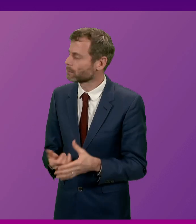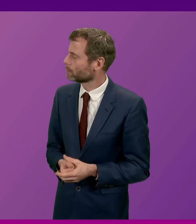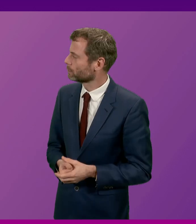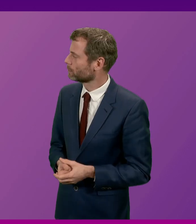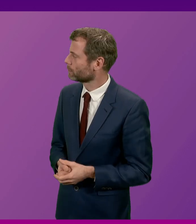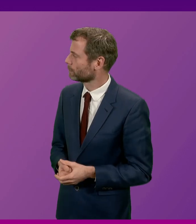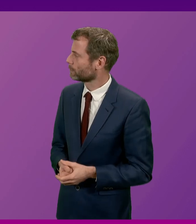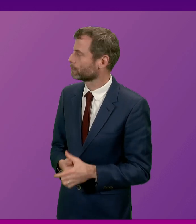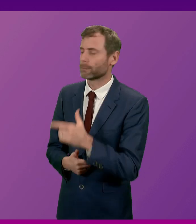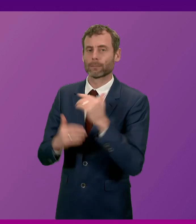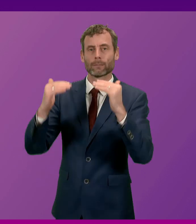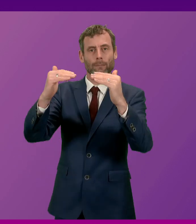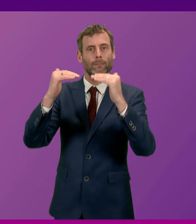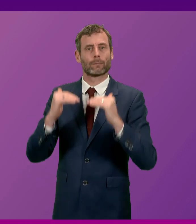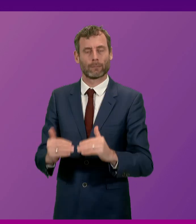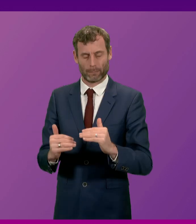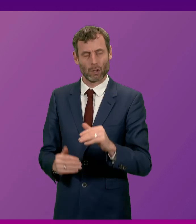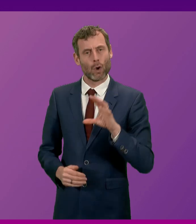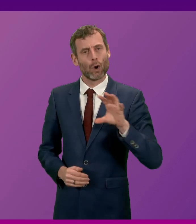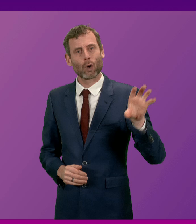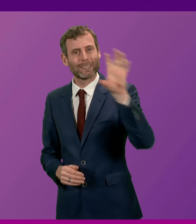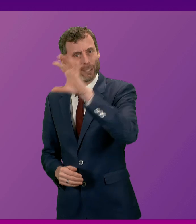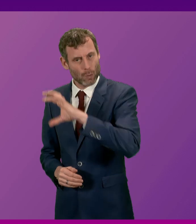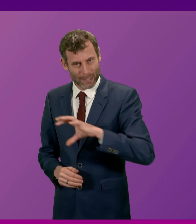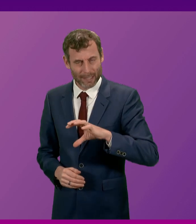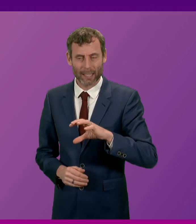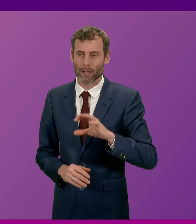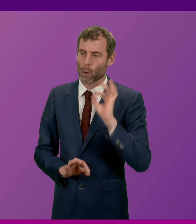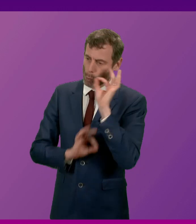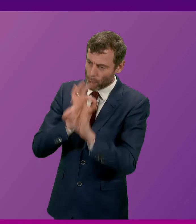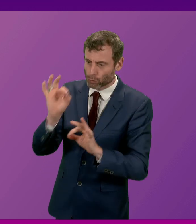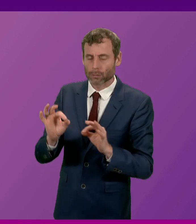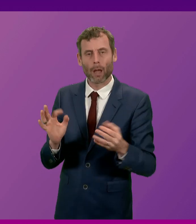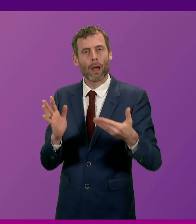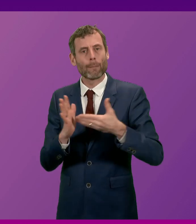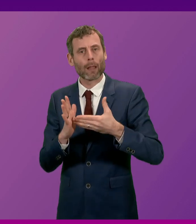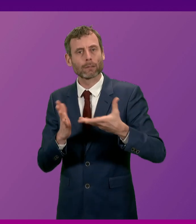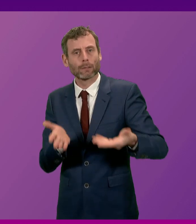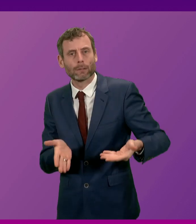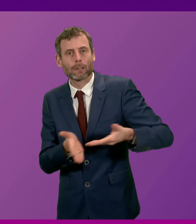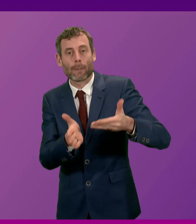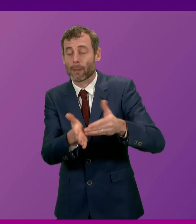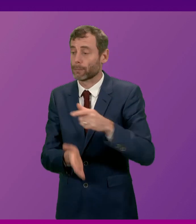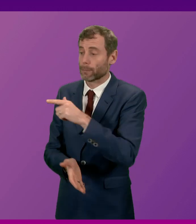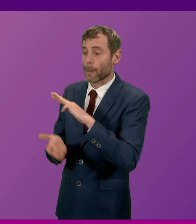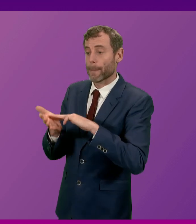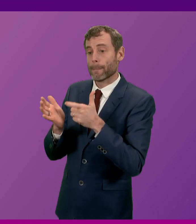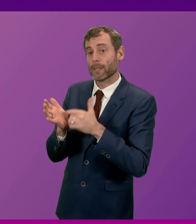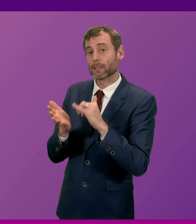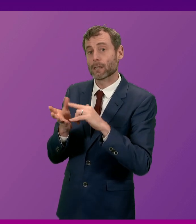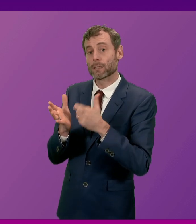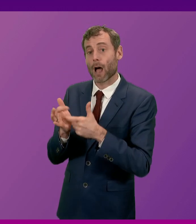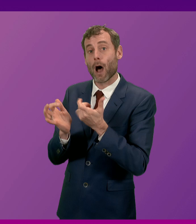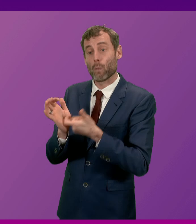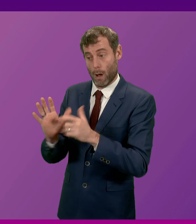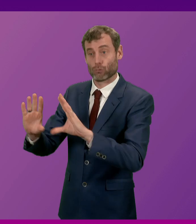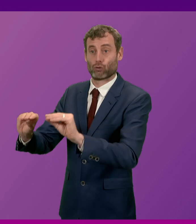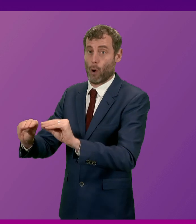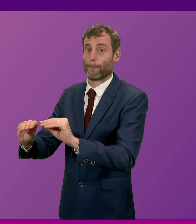We move to constituency and general supplementary questions.